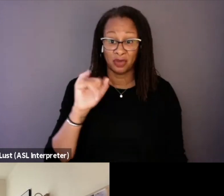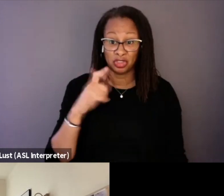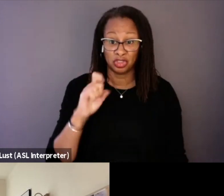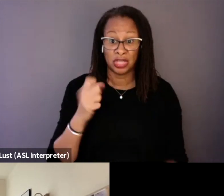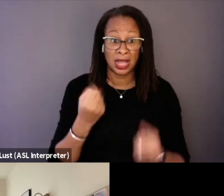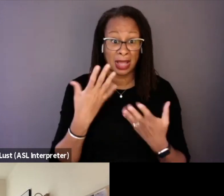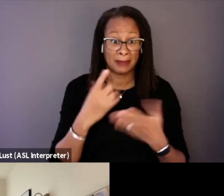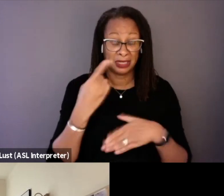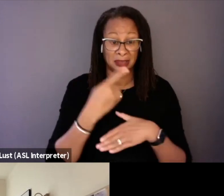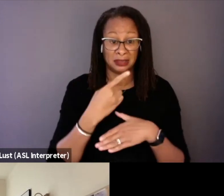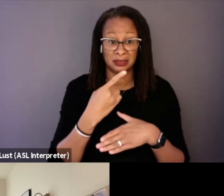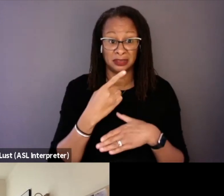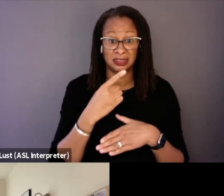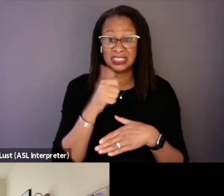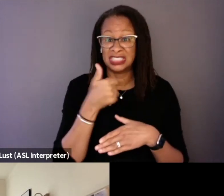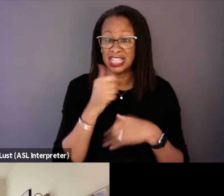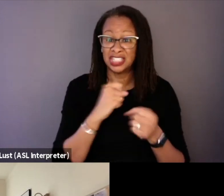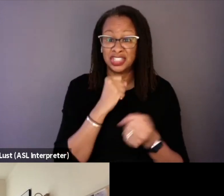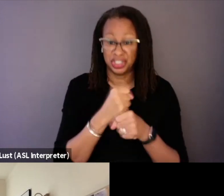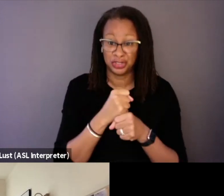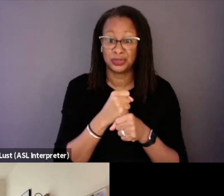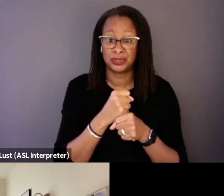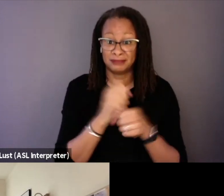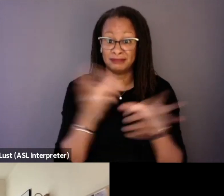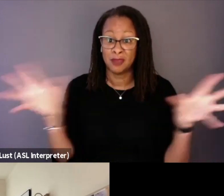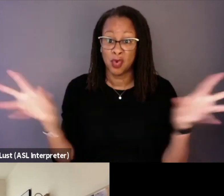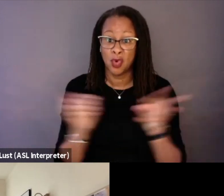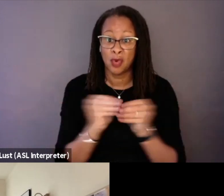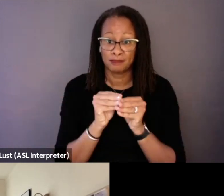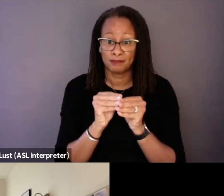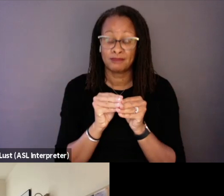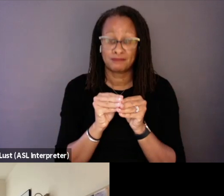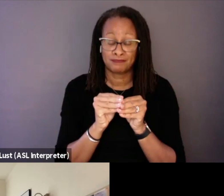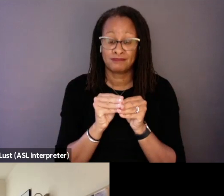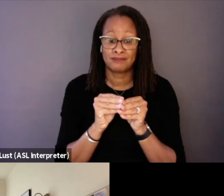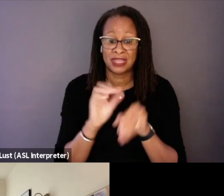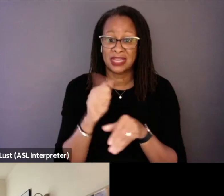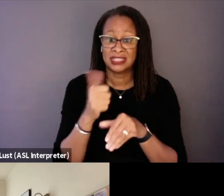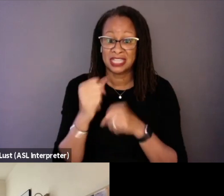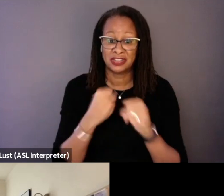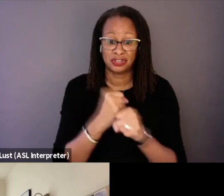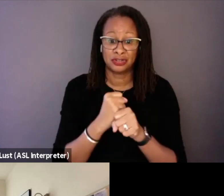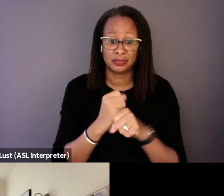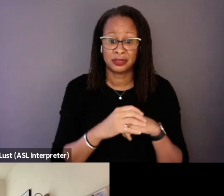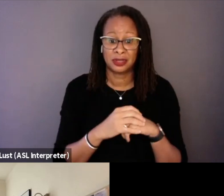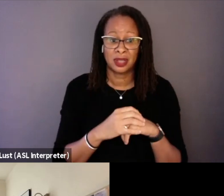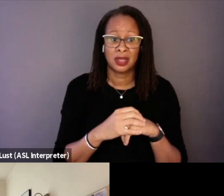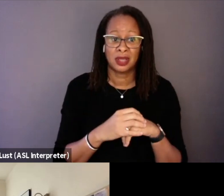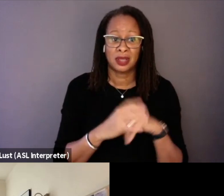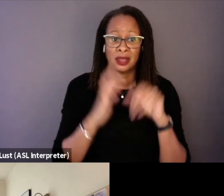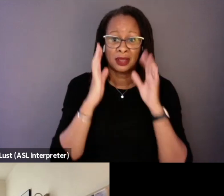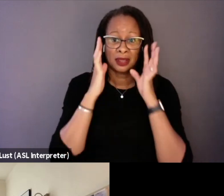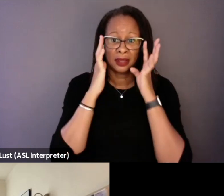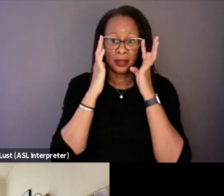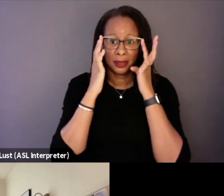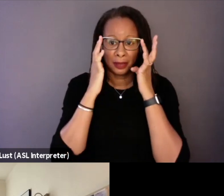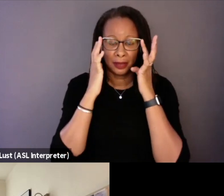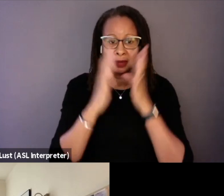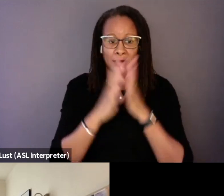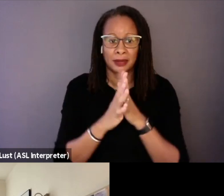About 10 years. Some of them will get older. There's one guy that's got more of a beard and.... Right?